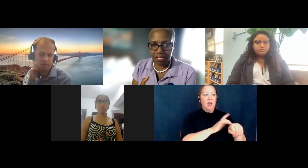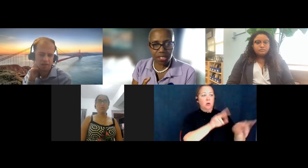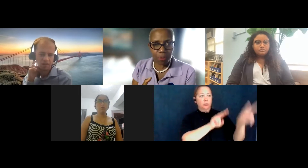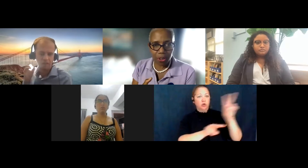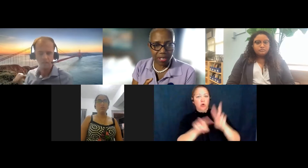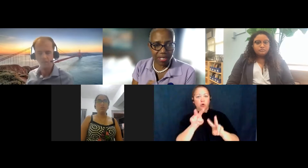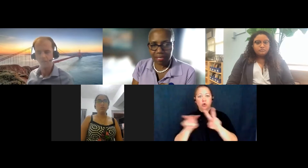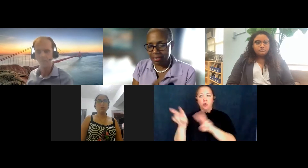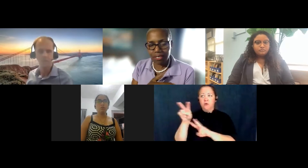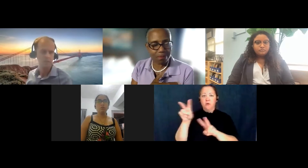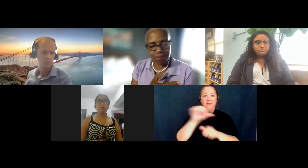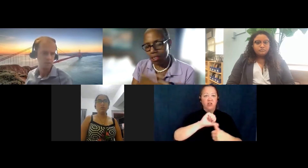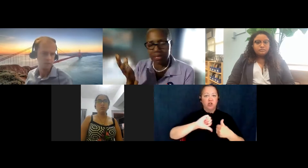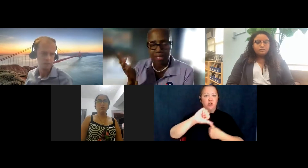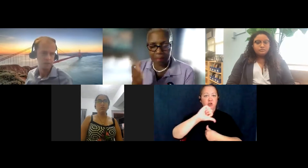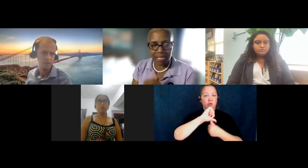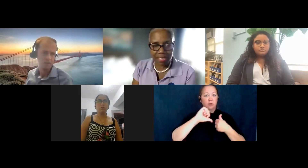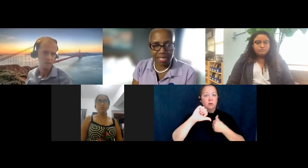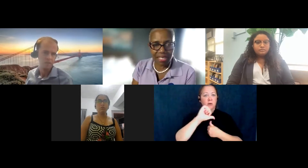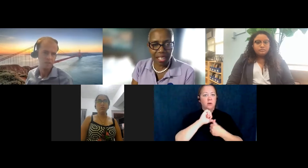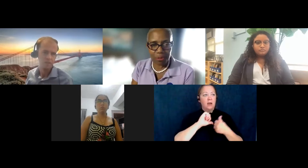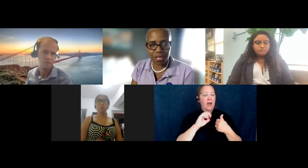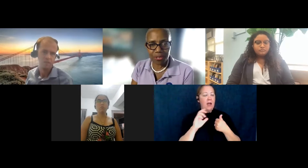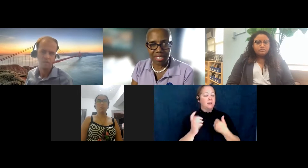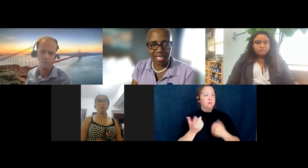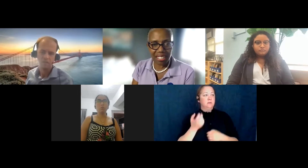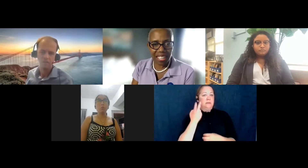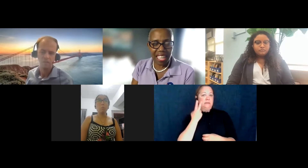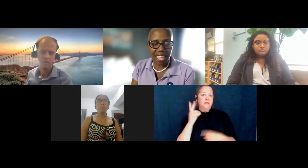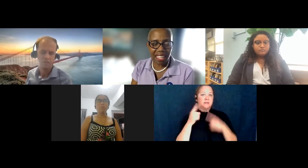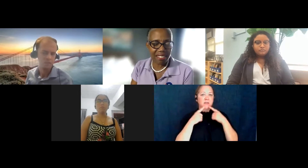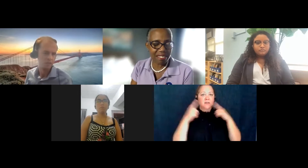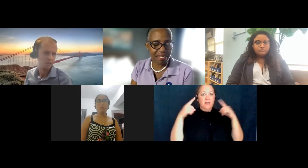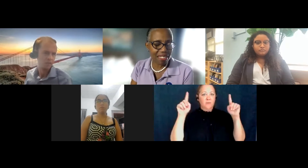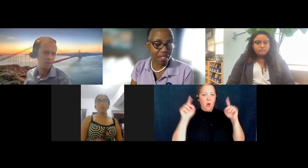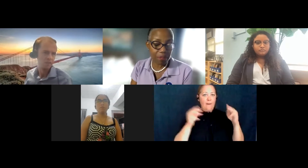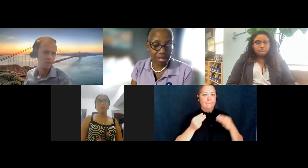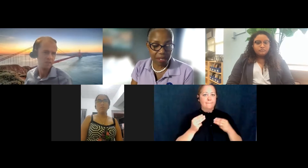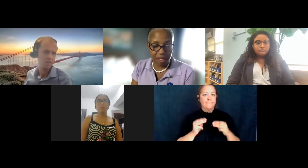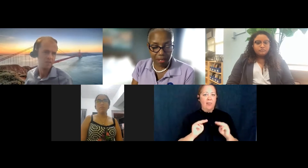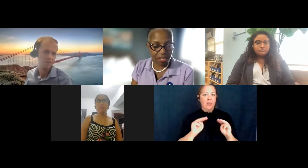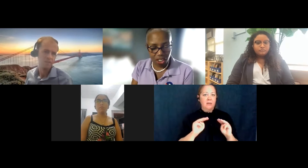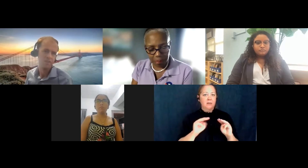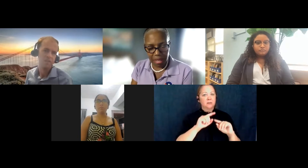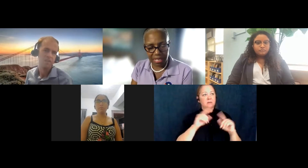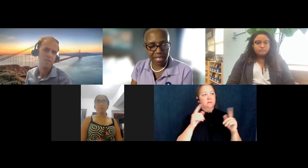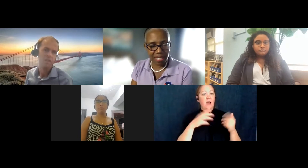good work and golden methods that they were using. We would sit around and talk about it and